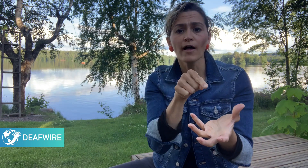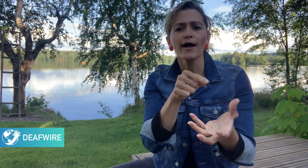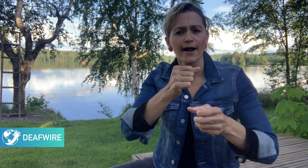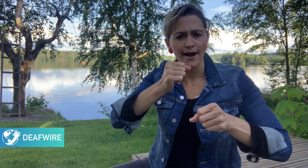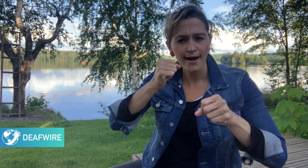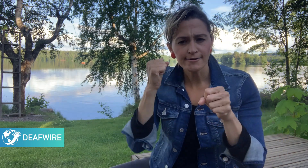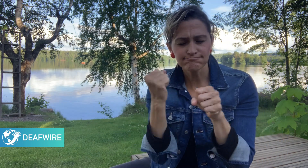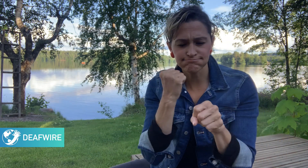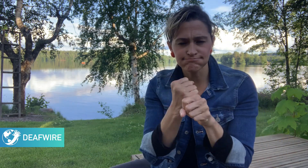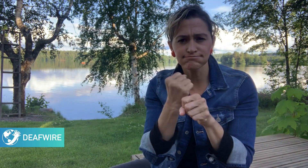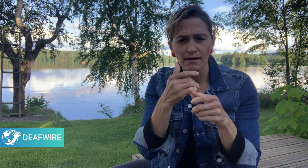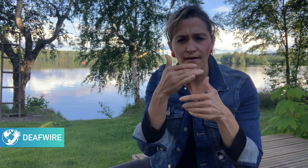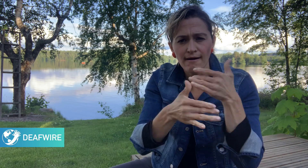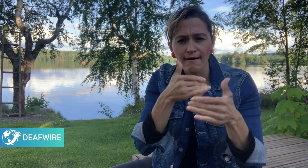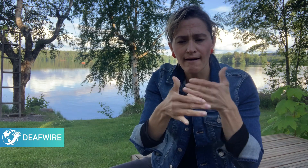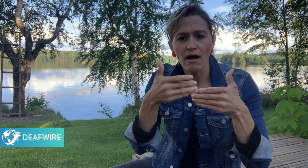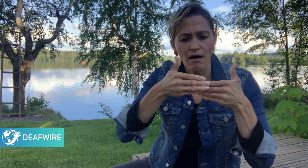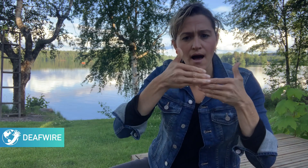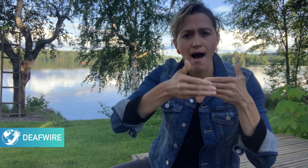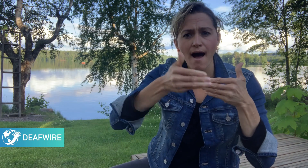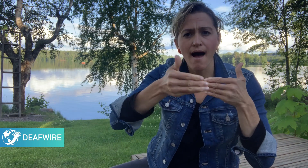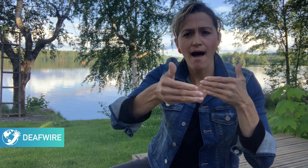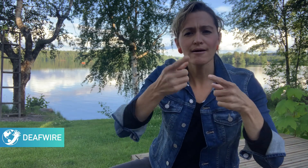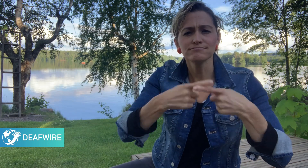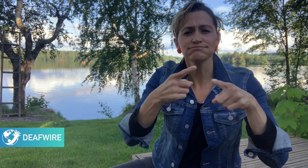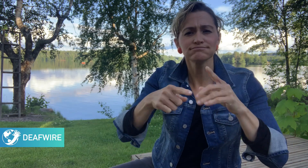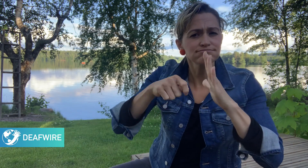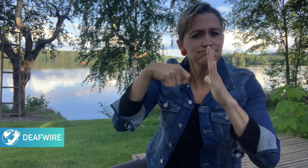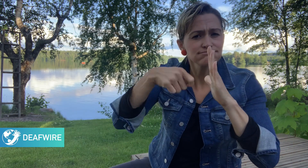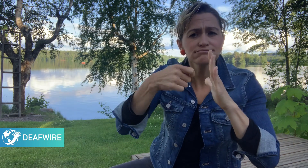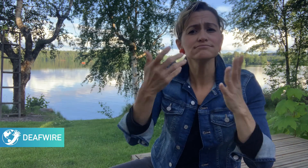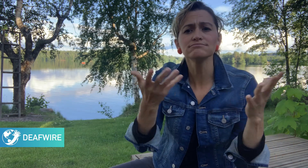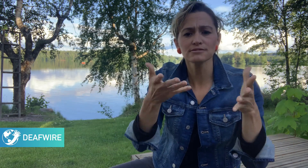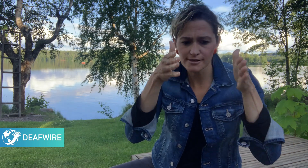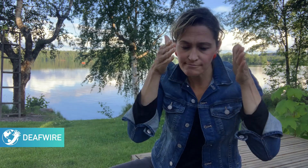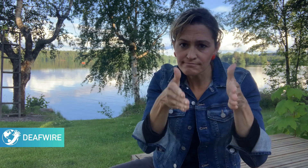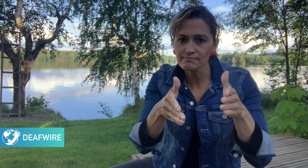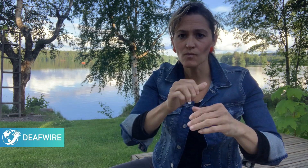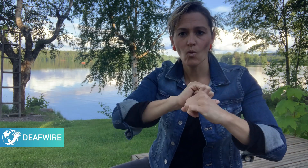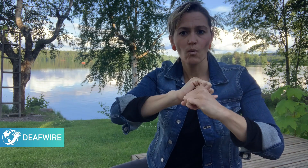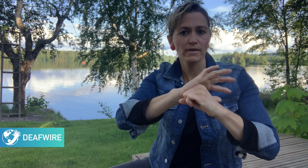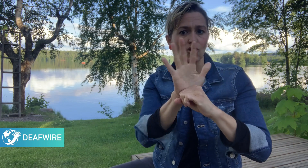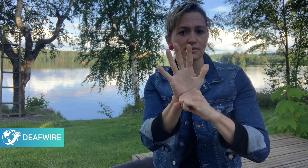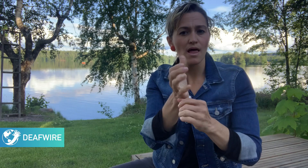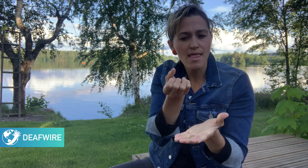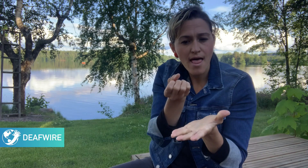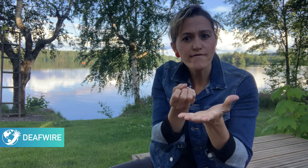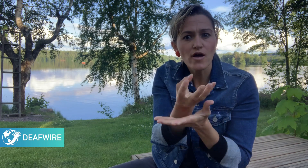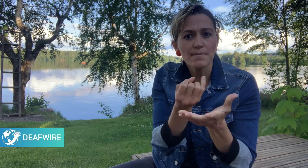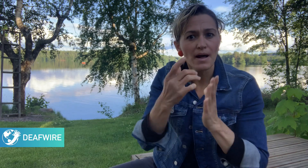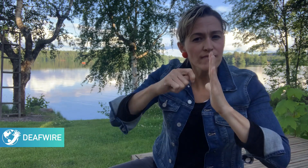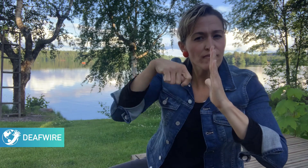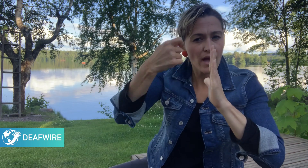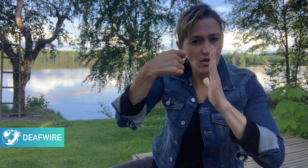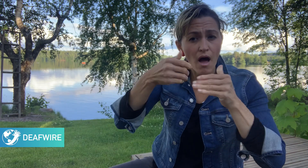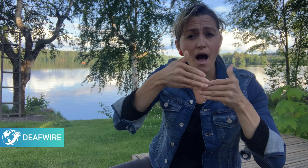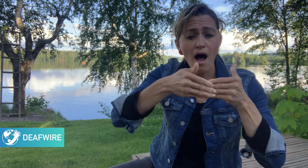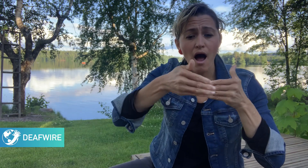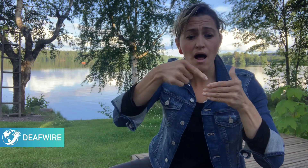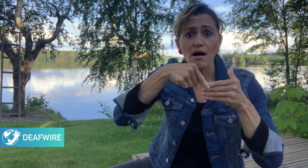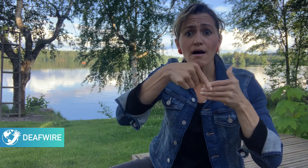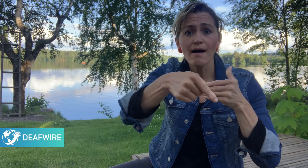of COVID-19 informative videos for Deaf children